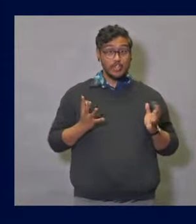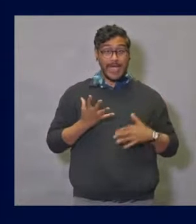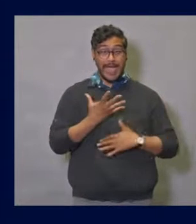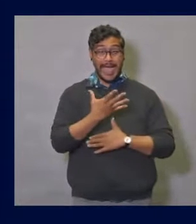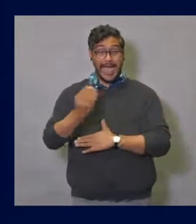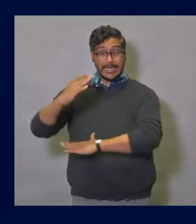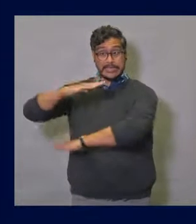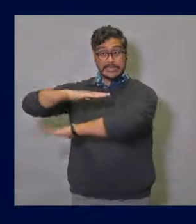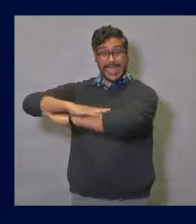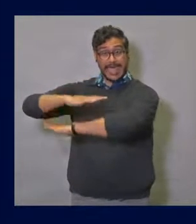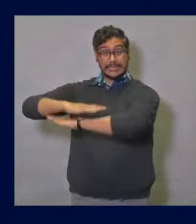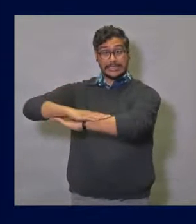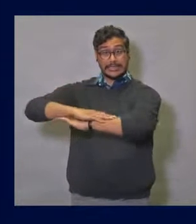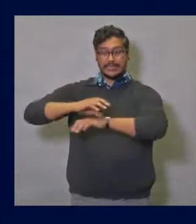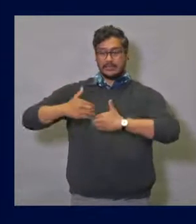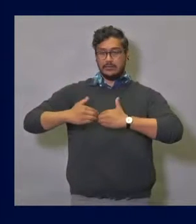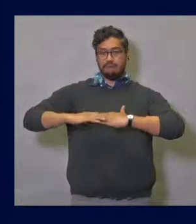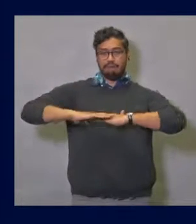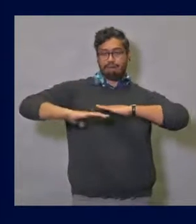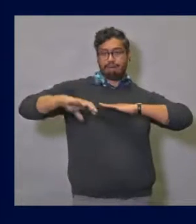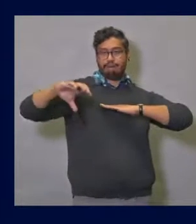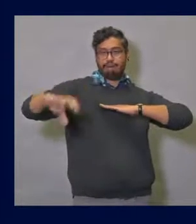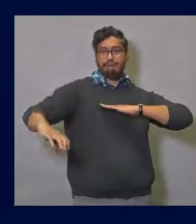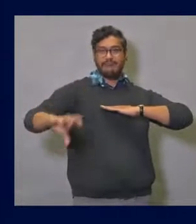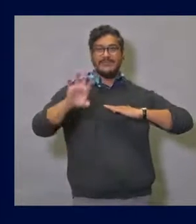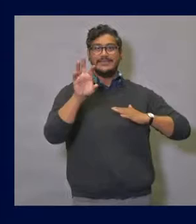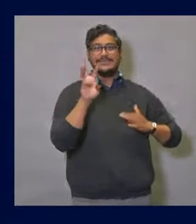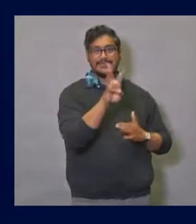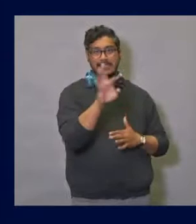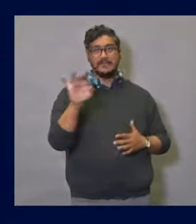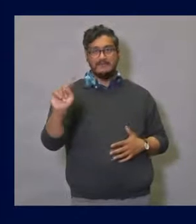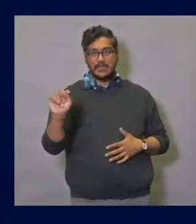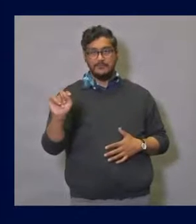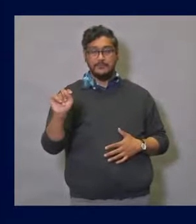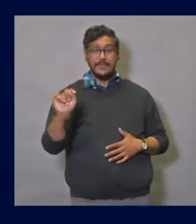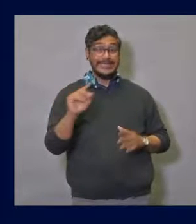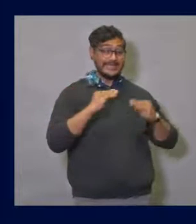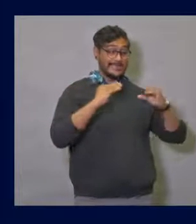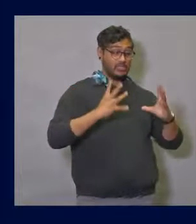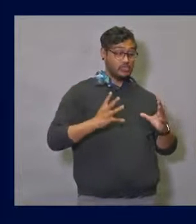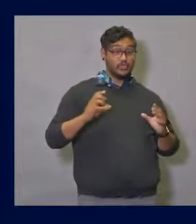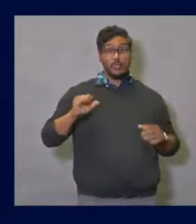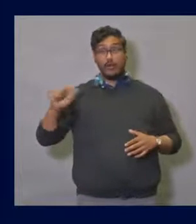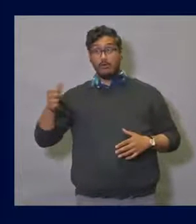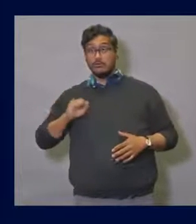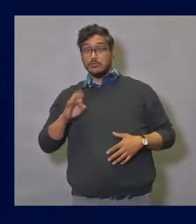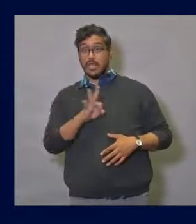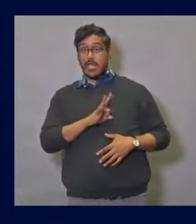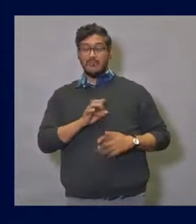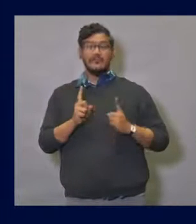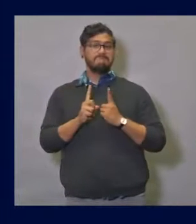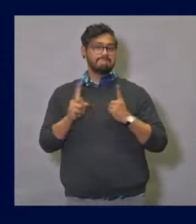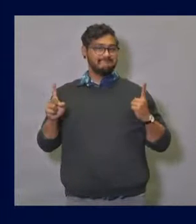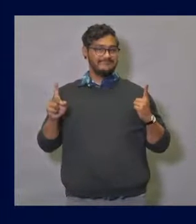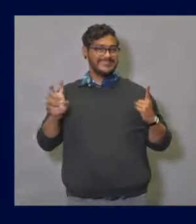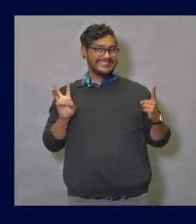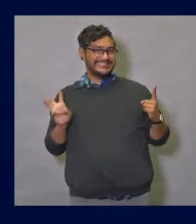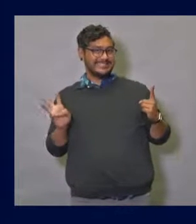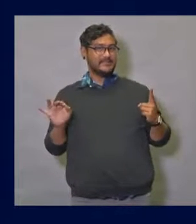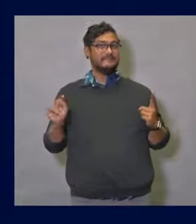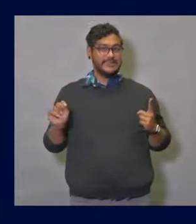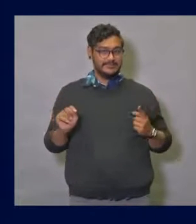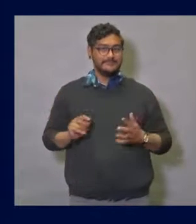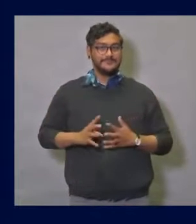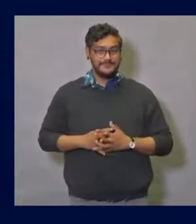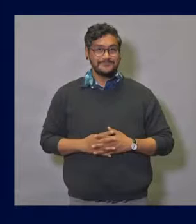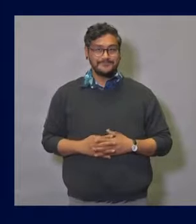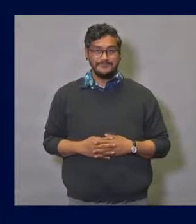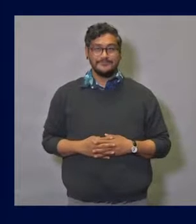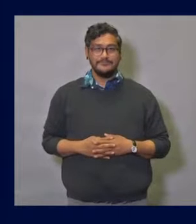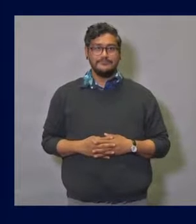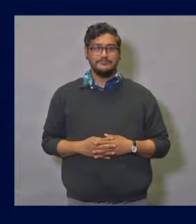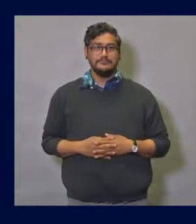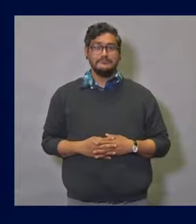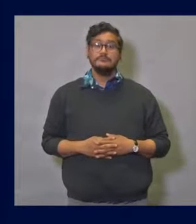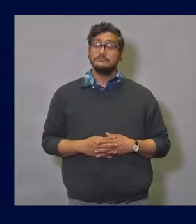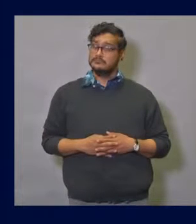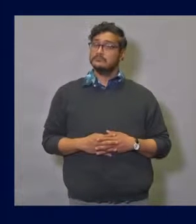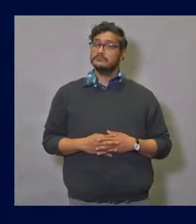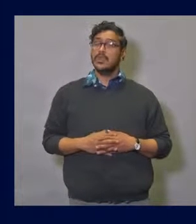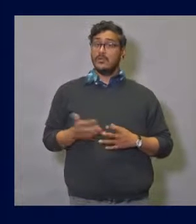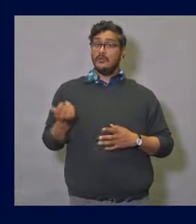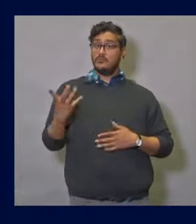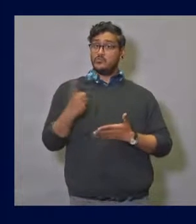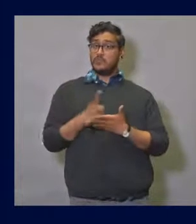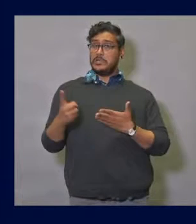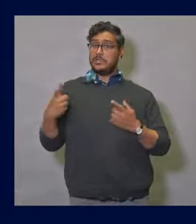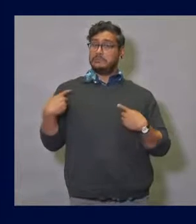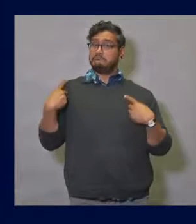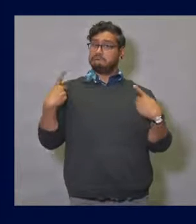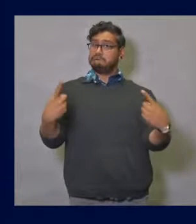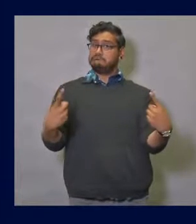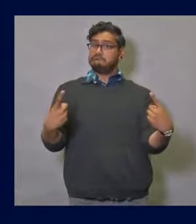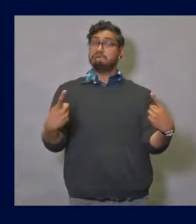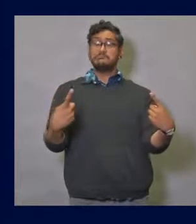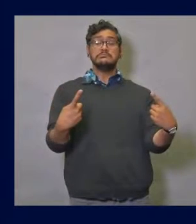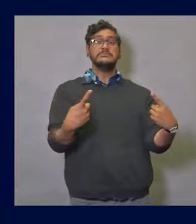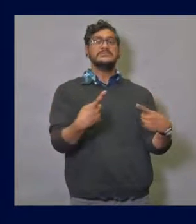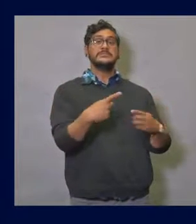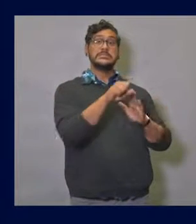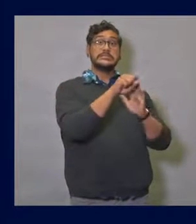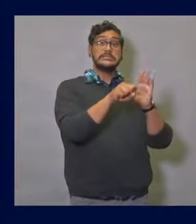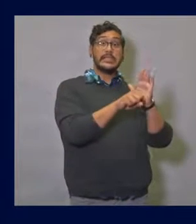BEBER. SIGUE SIENDO UN